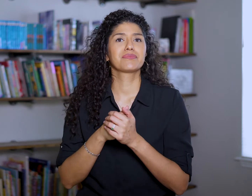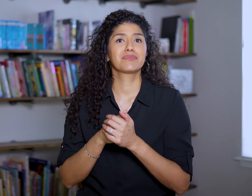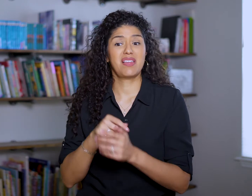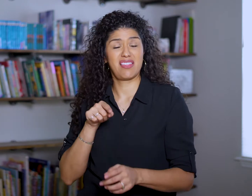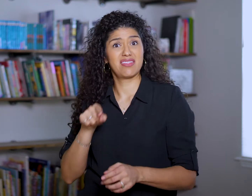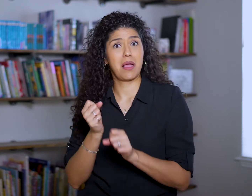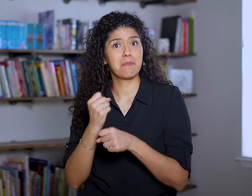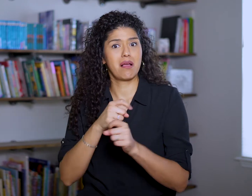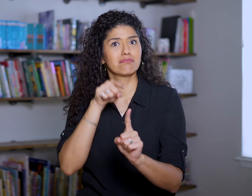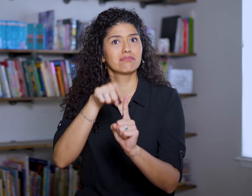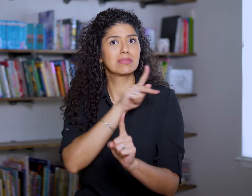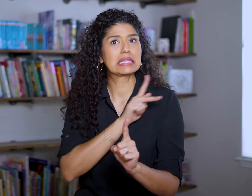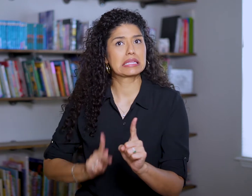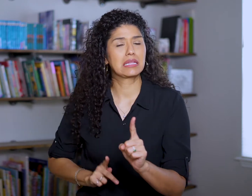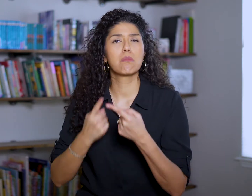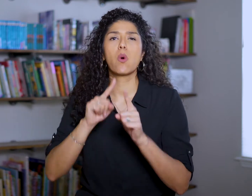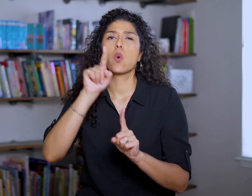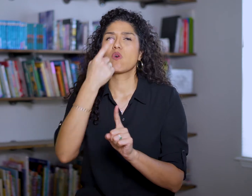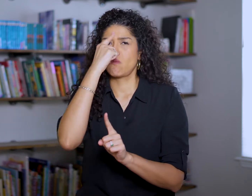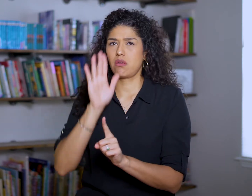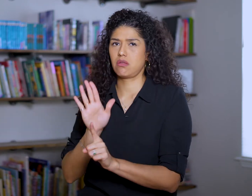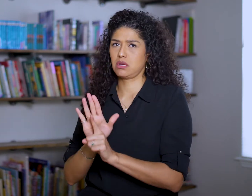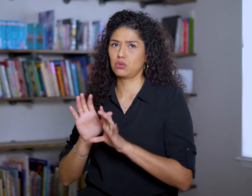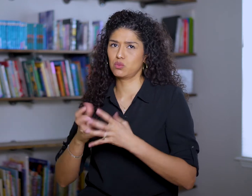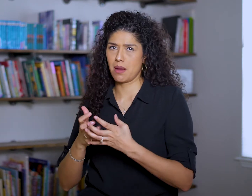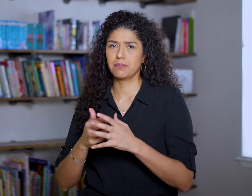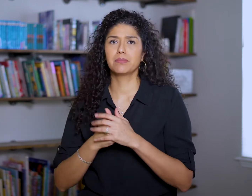They make David king—but only over their tribe.